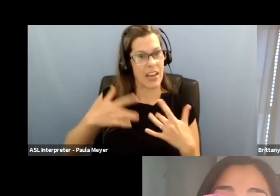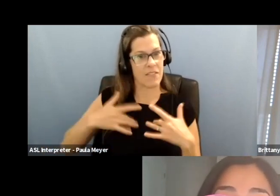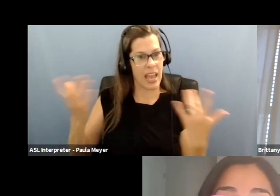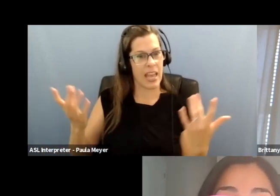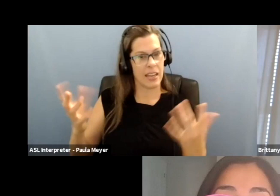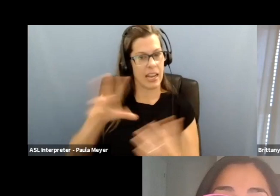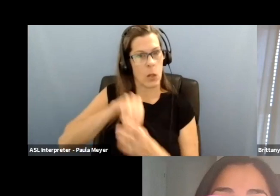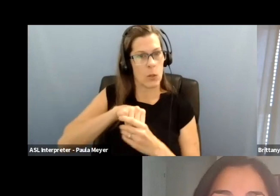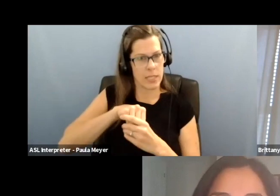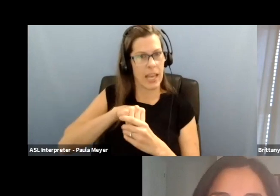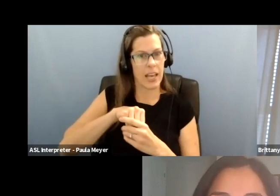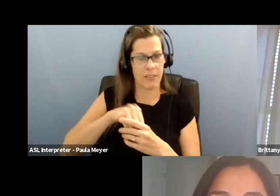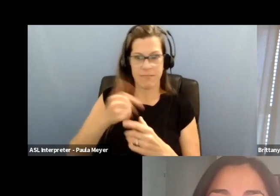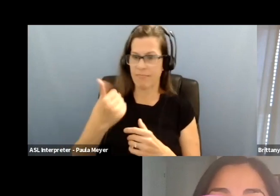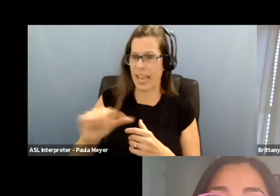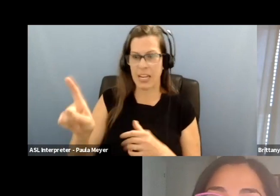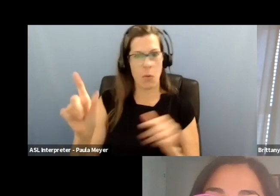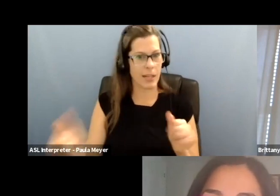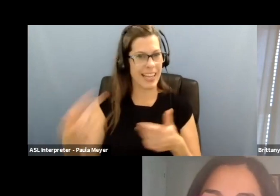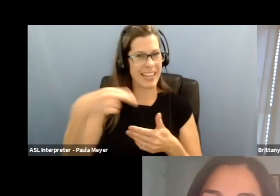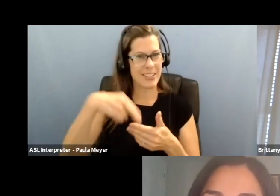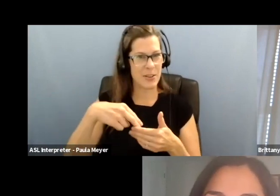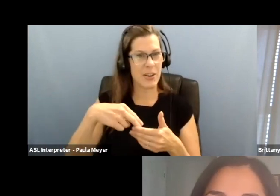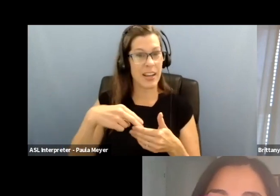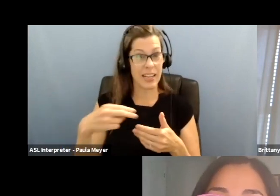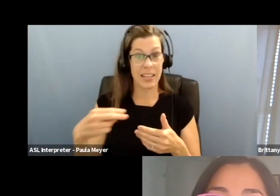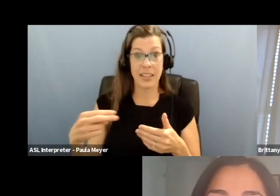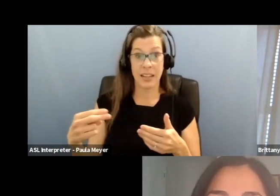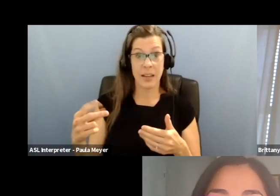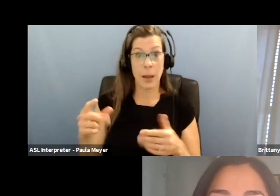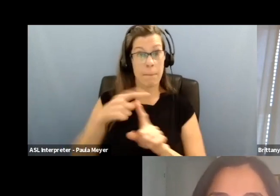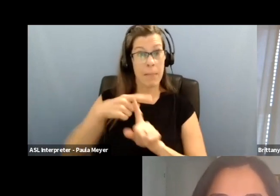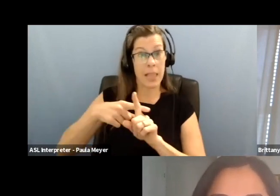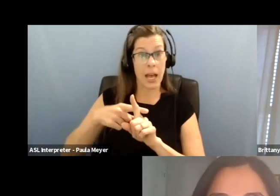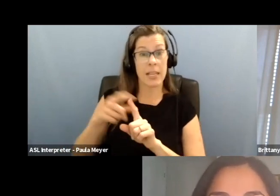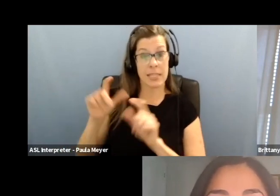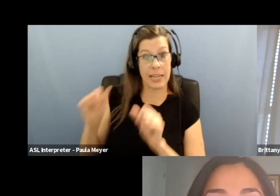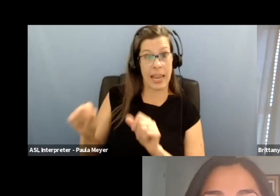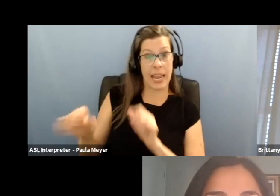having the option to request accommodation in the registration system